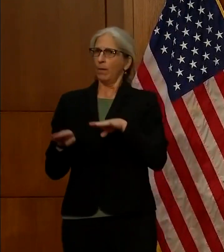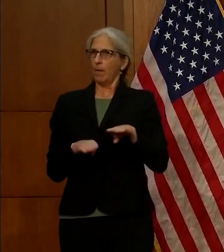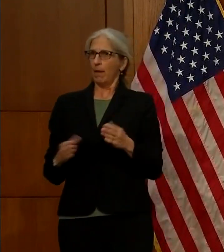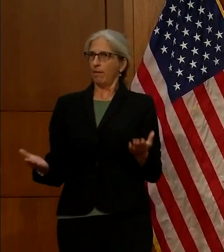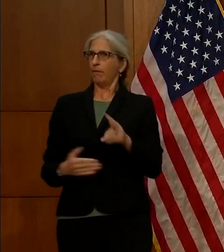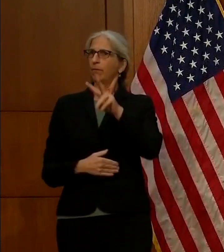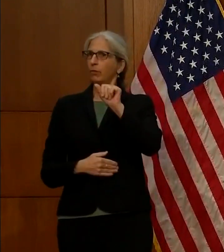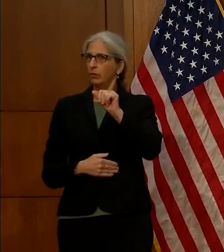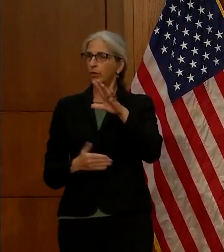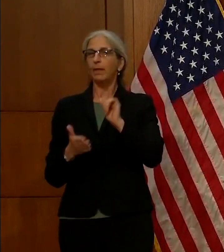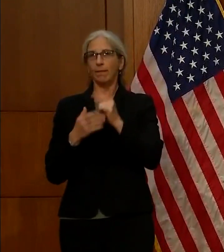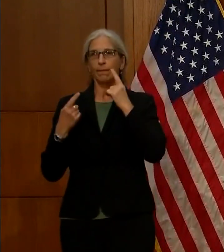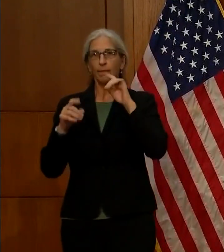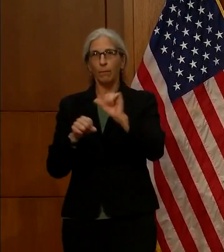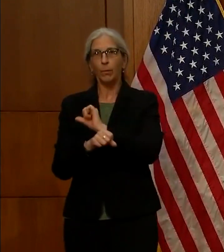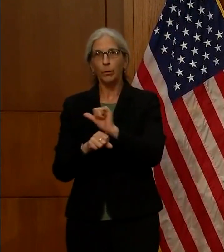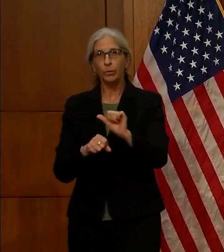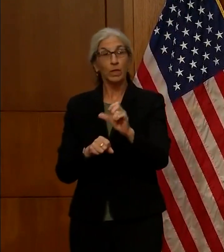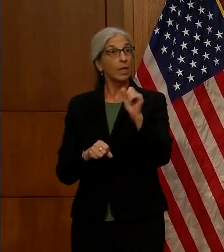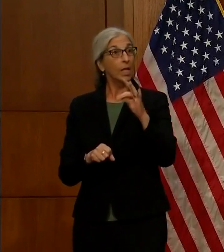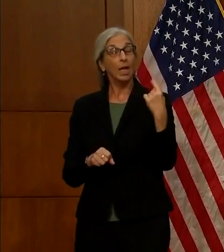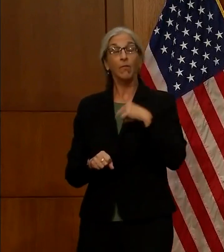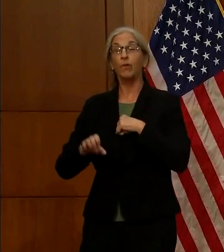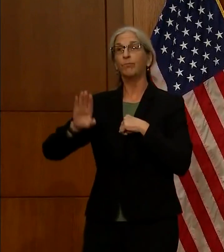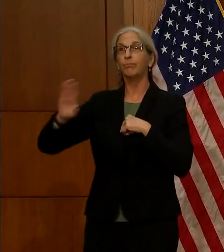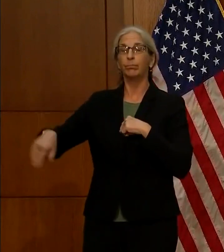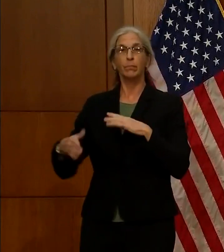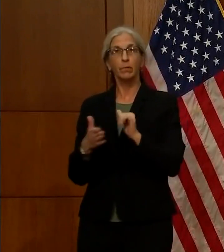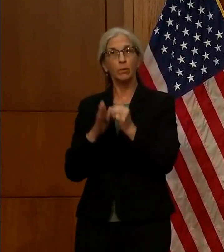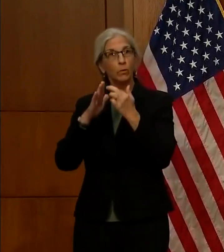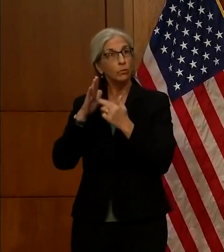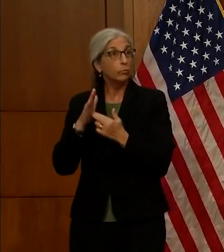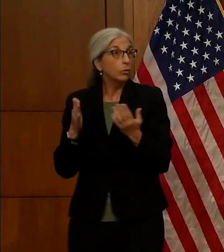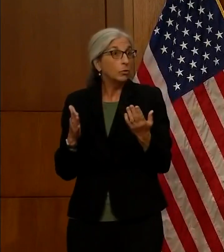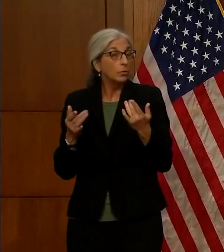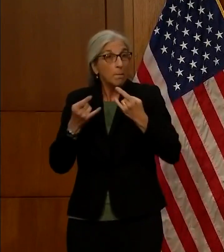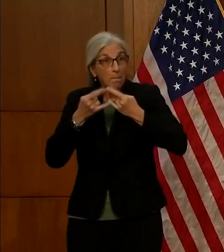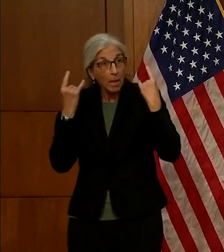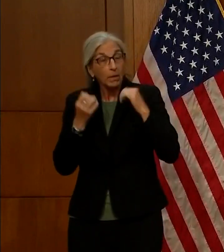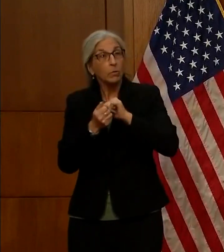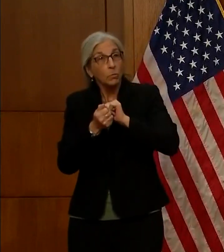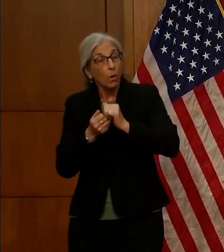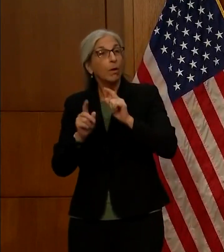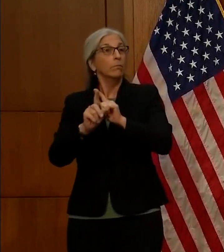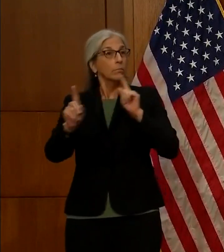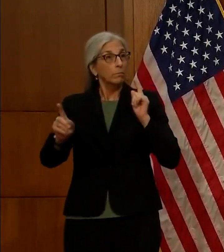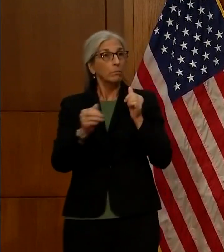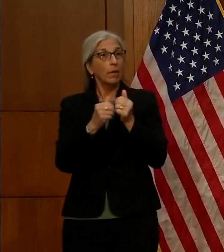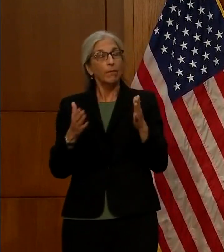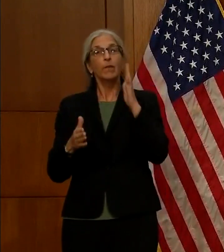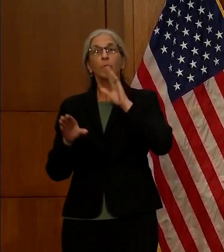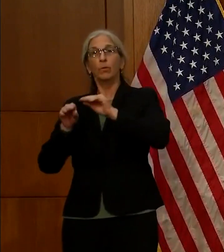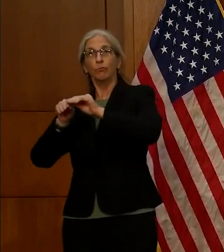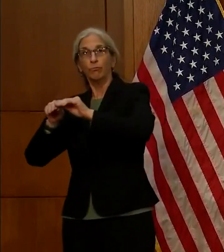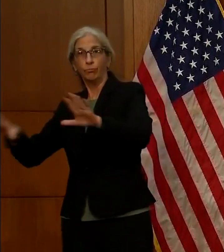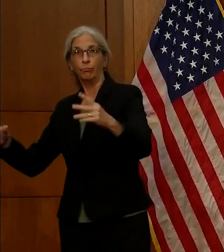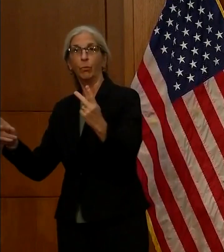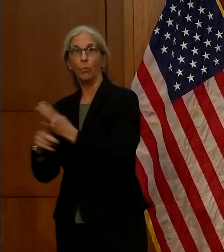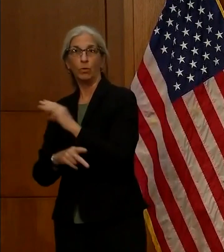GUIDELINES THAT WE'RE FILING A VIRGINIA THEY WORK. AND WHEN WE DON'T FOLLOW THOSE GUIDELINES